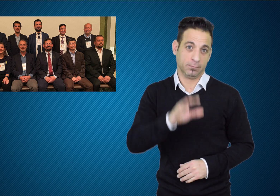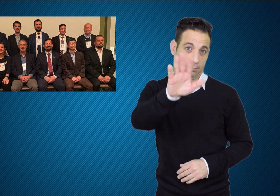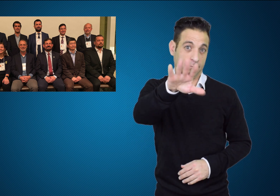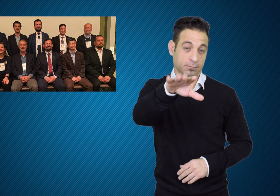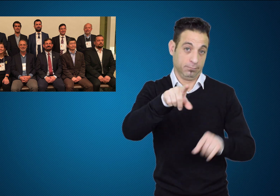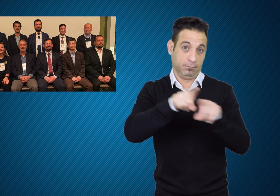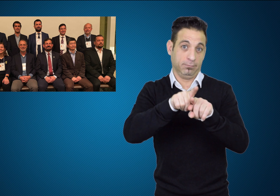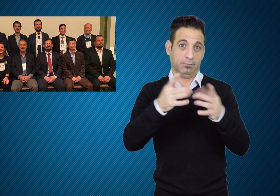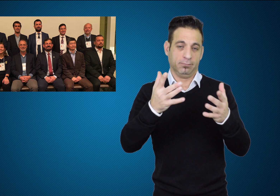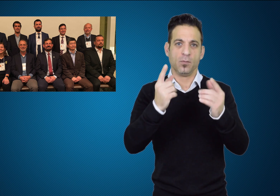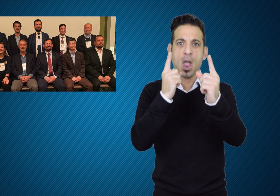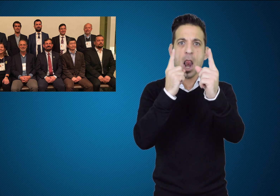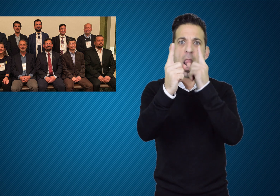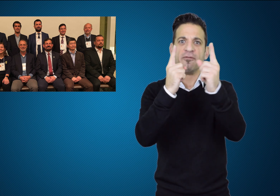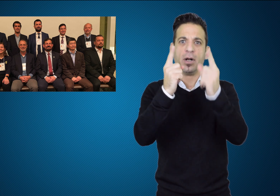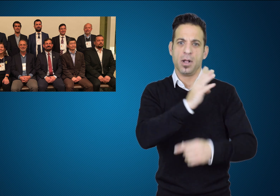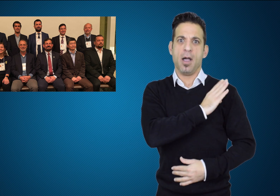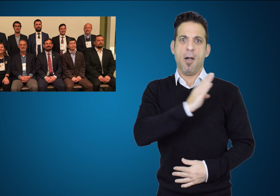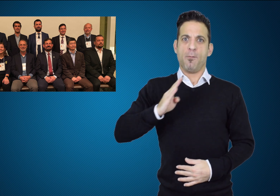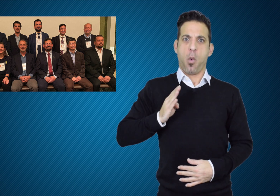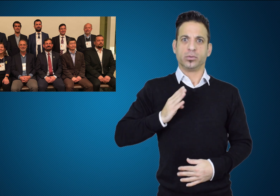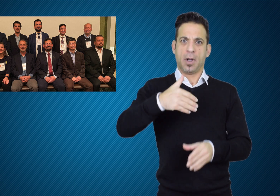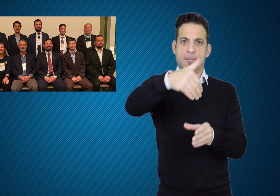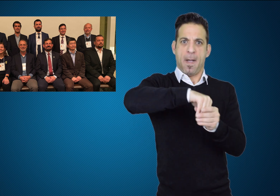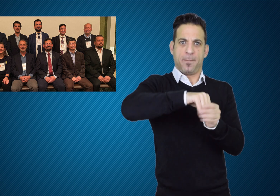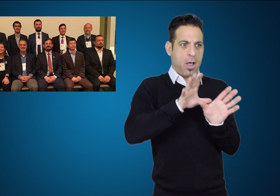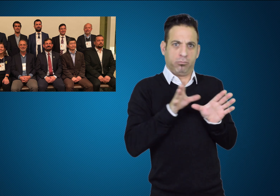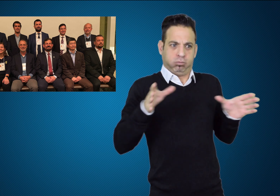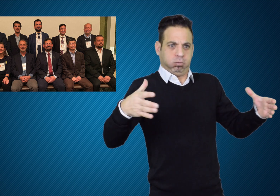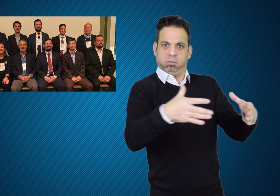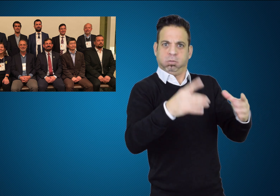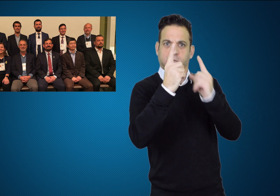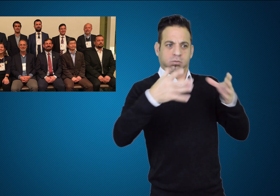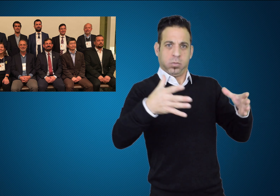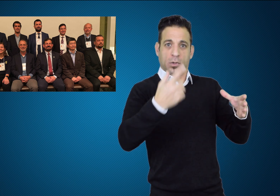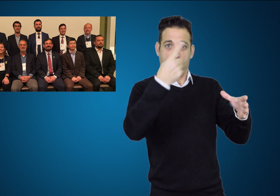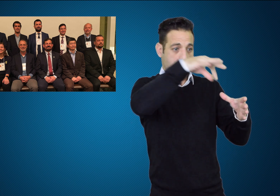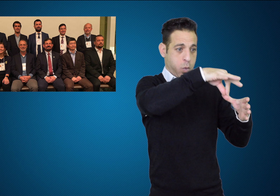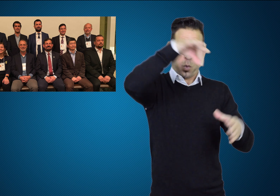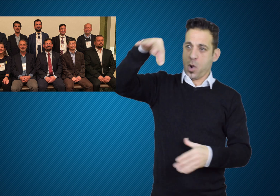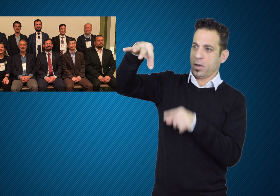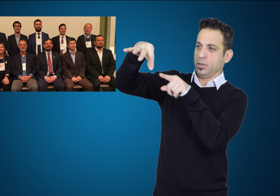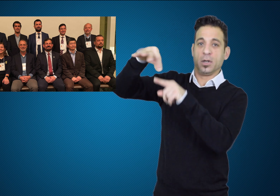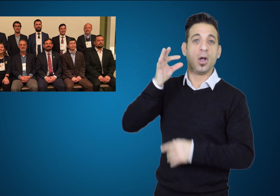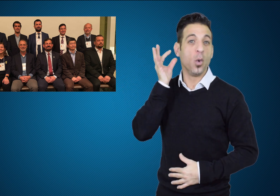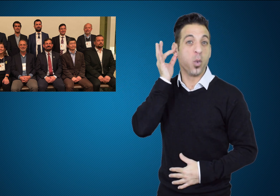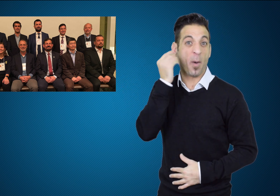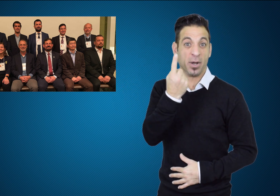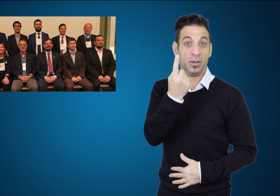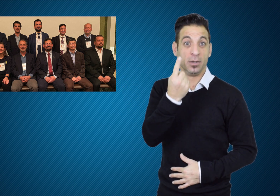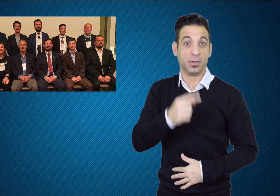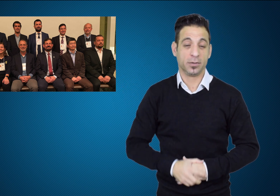Also of the 11 board members, only one is a female.